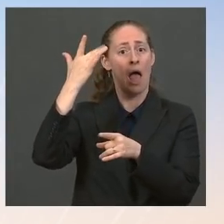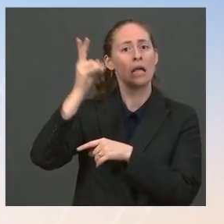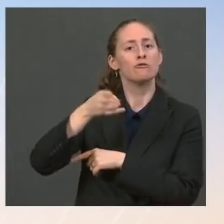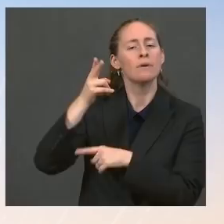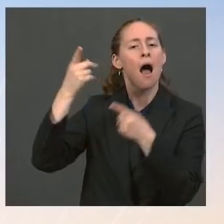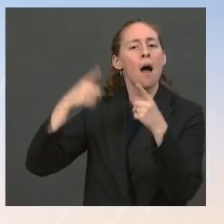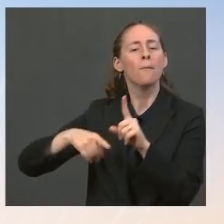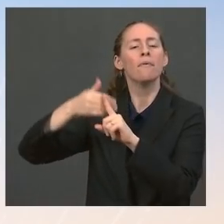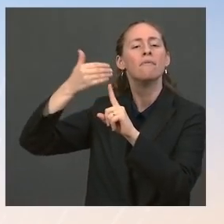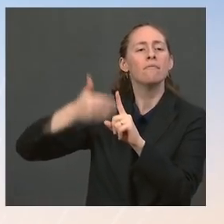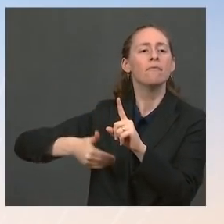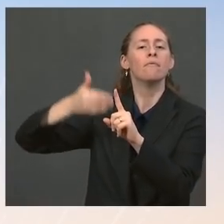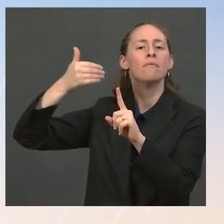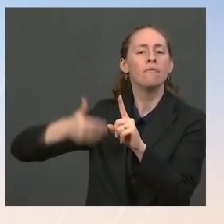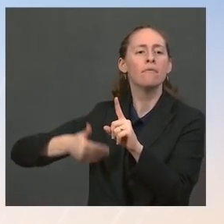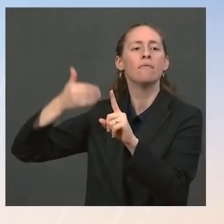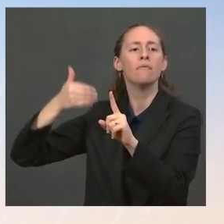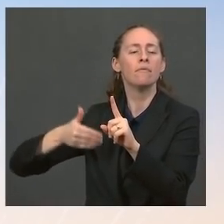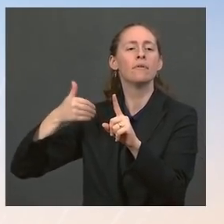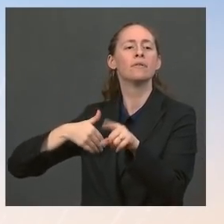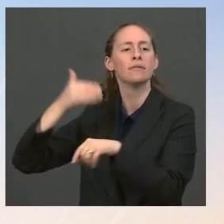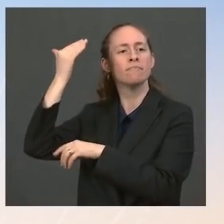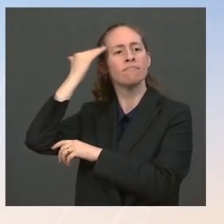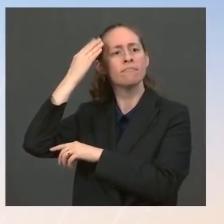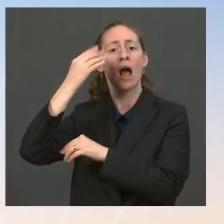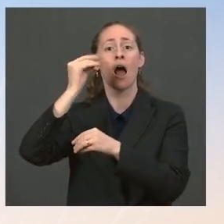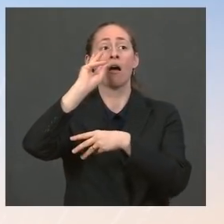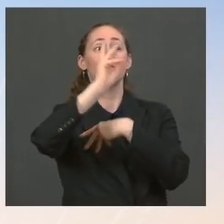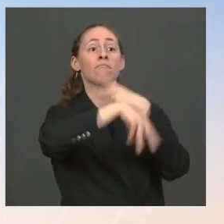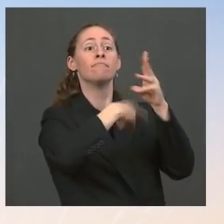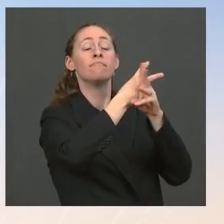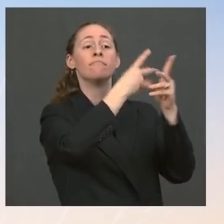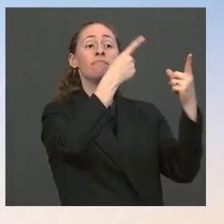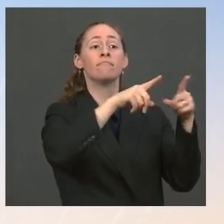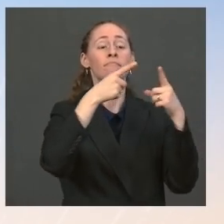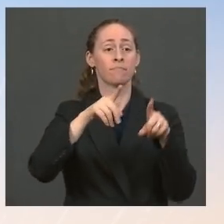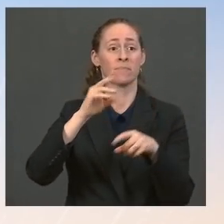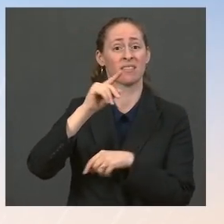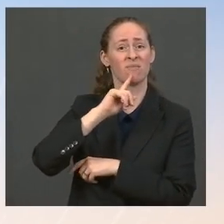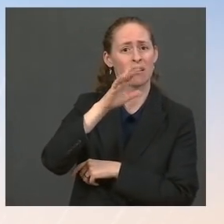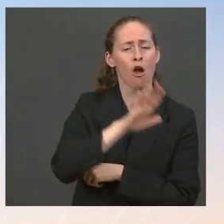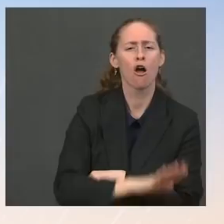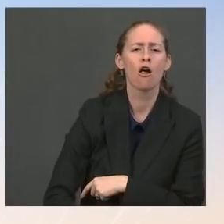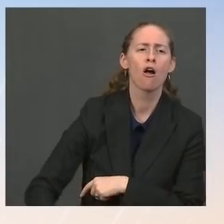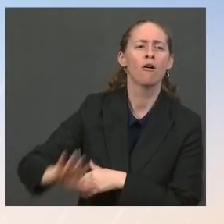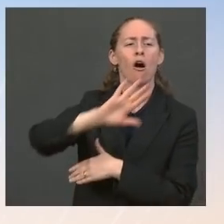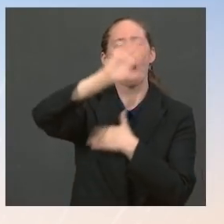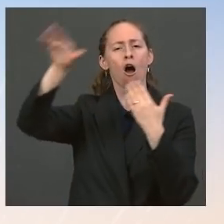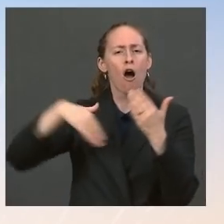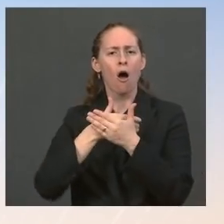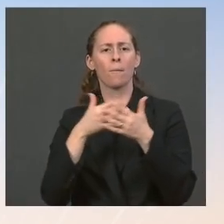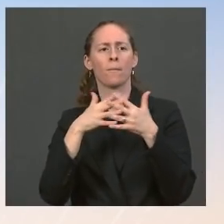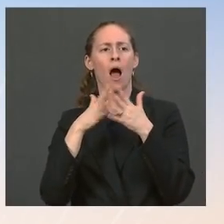and in other parts of the world. But all of America is horrified to see what those images suggest.